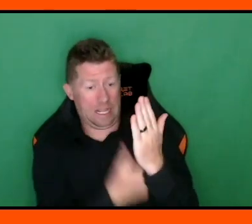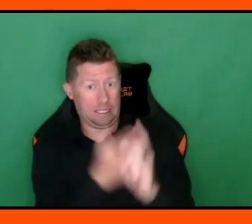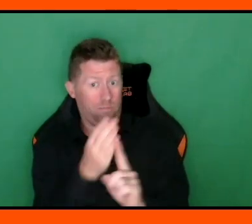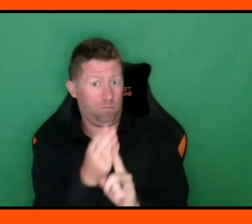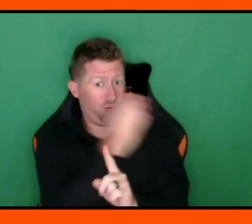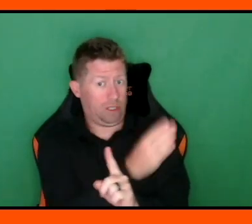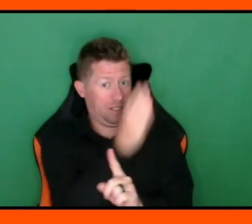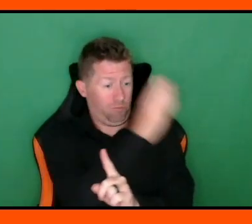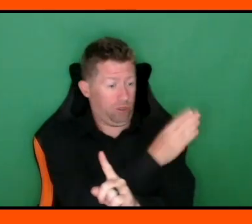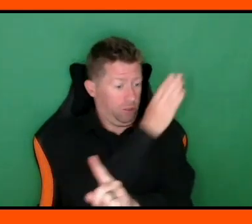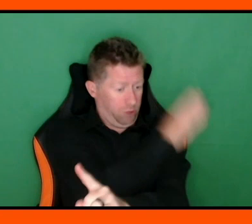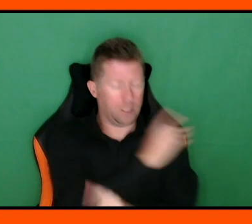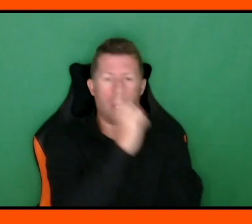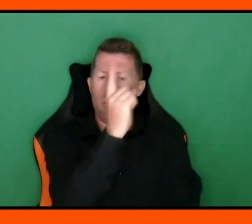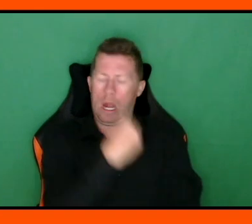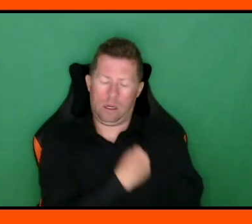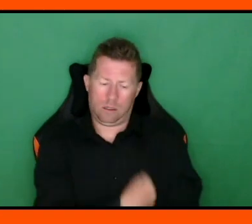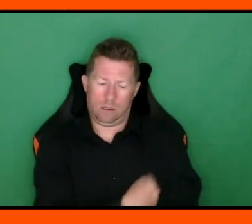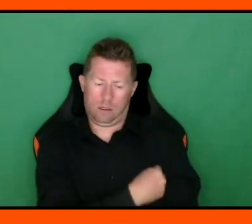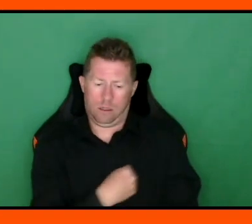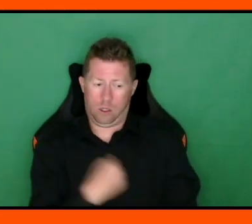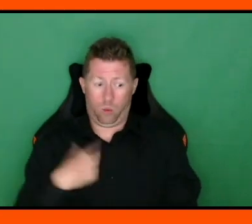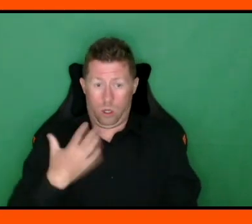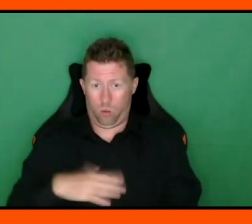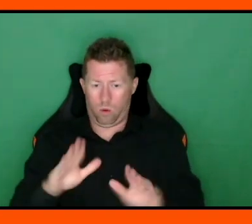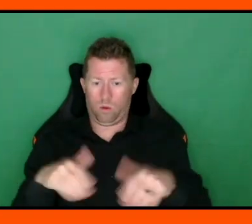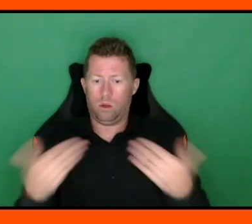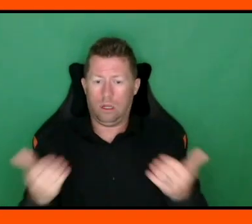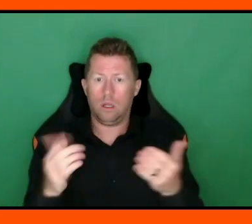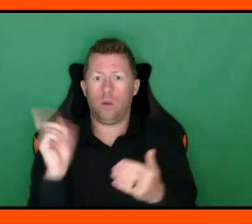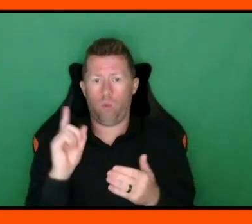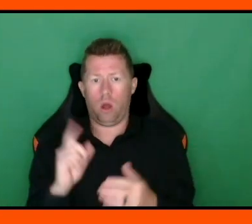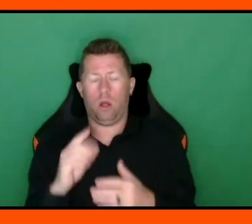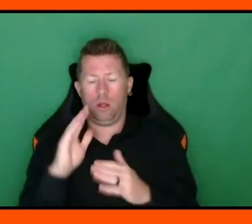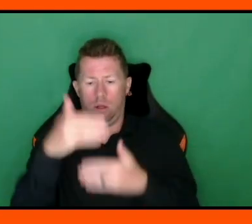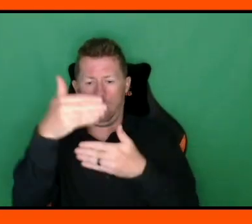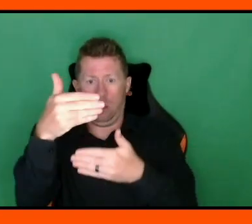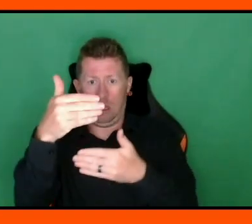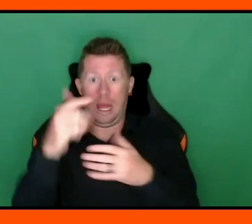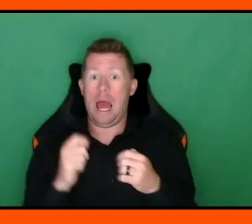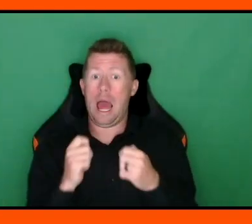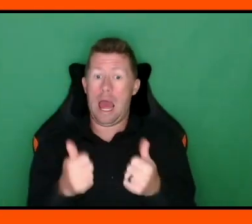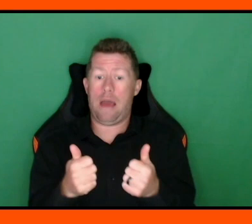One of the commitments we do have is to put a page up after the consultation, and it can take a little while